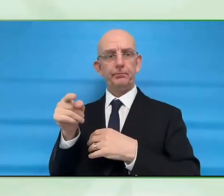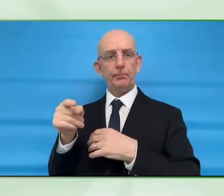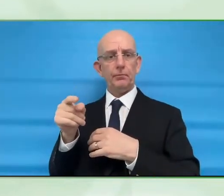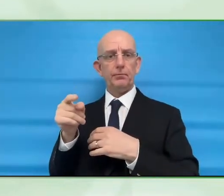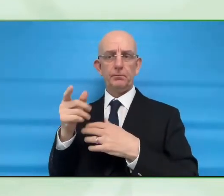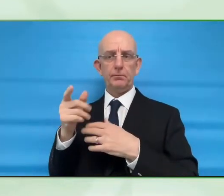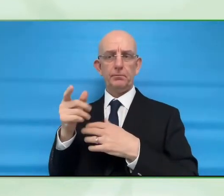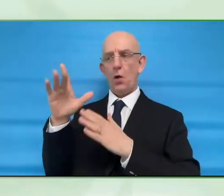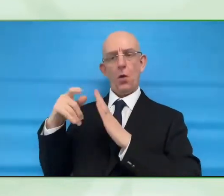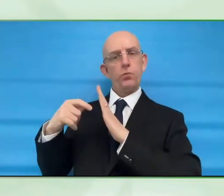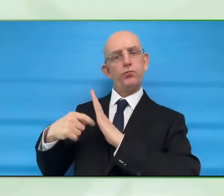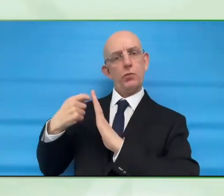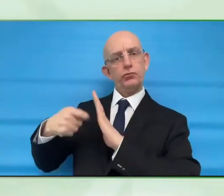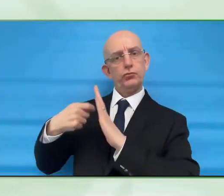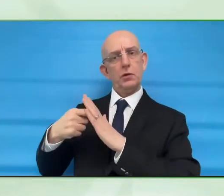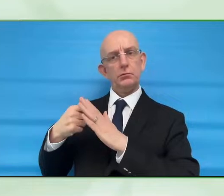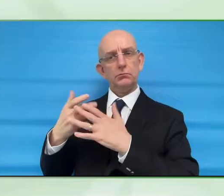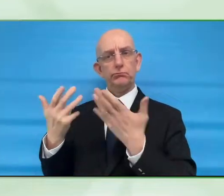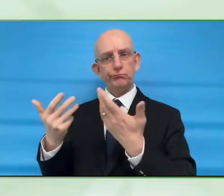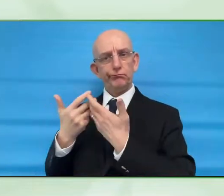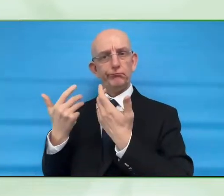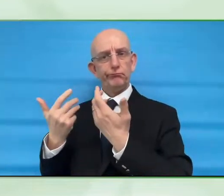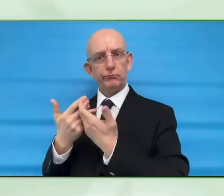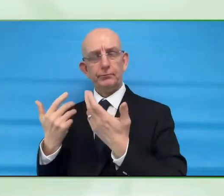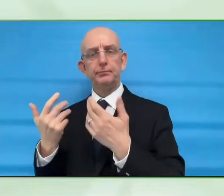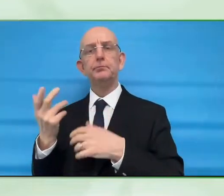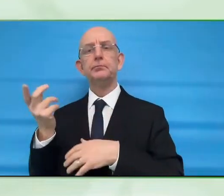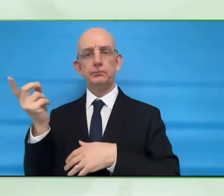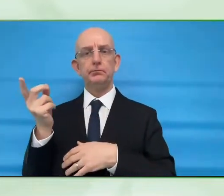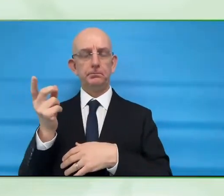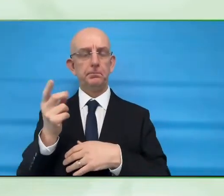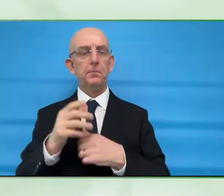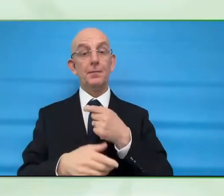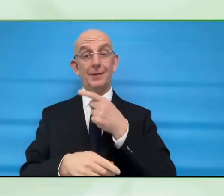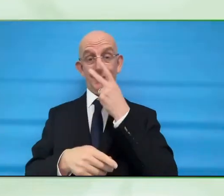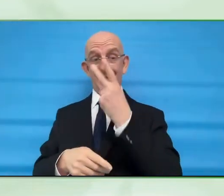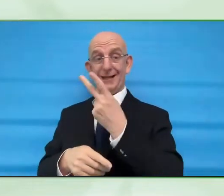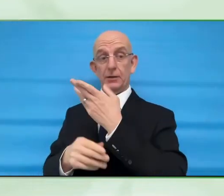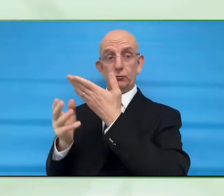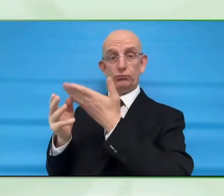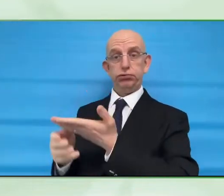I think that it is one.